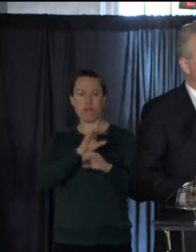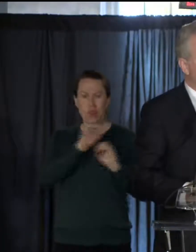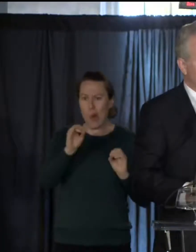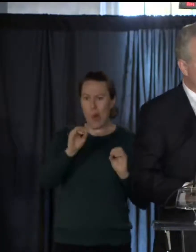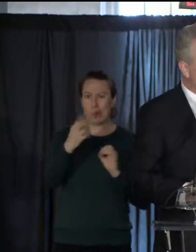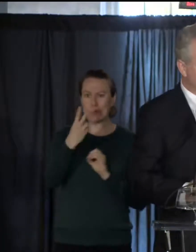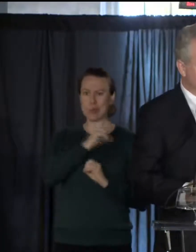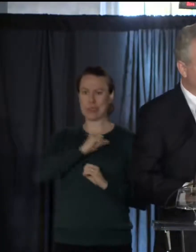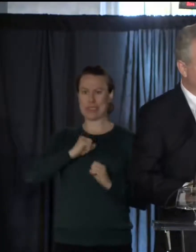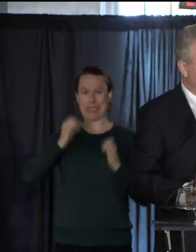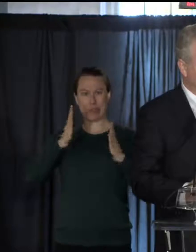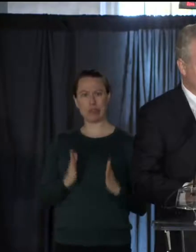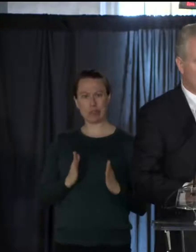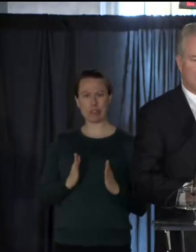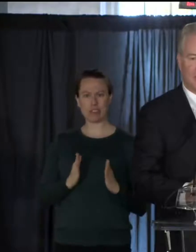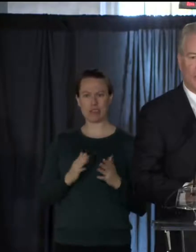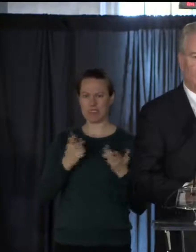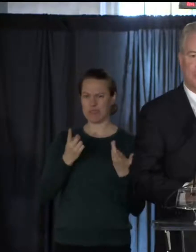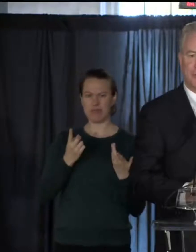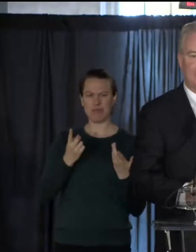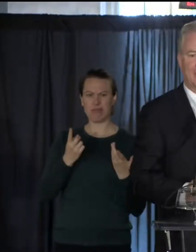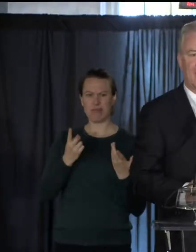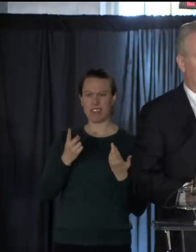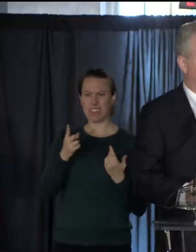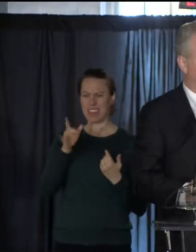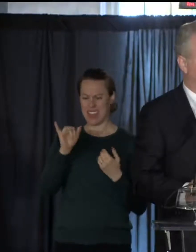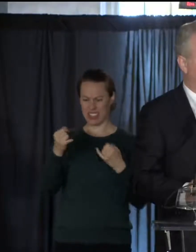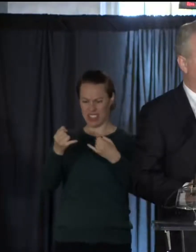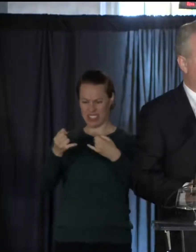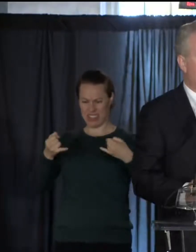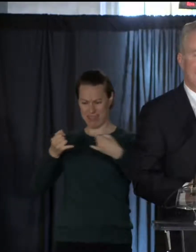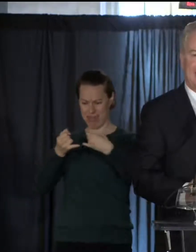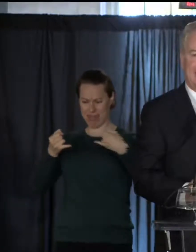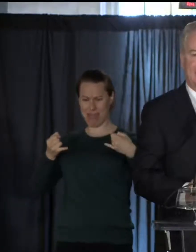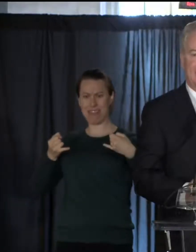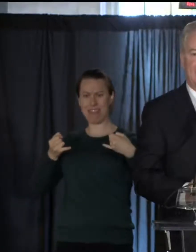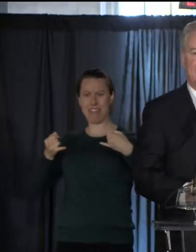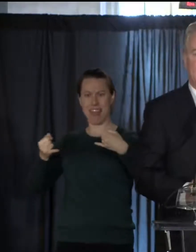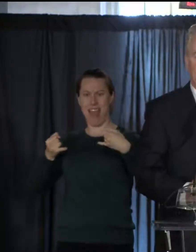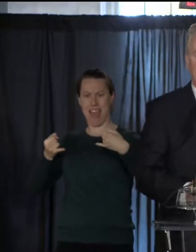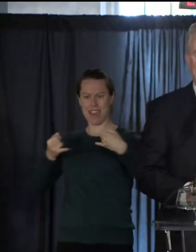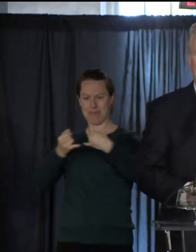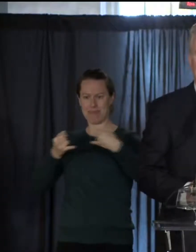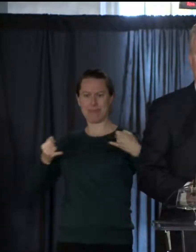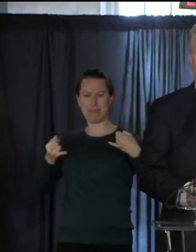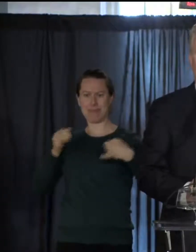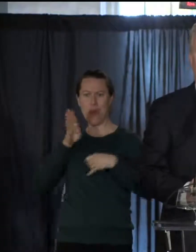THAT IS JUST AN ARBITRARY LINE, AND YET THE DIFFERENCES ARE